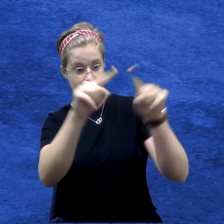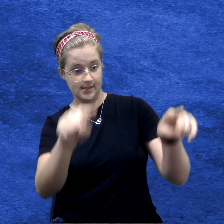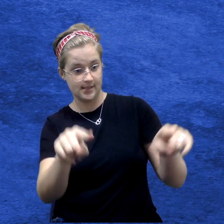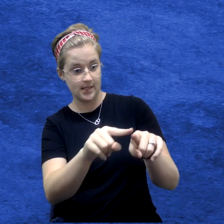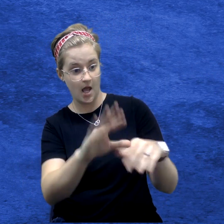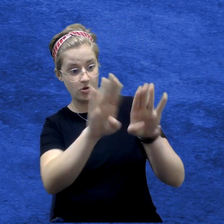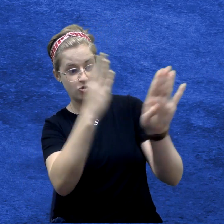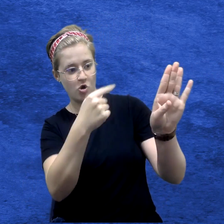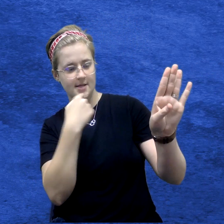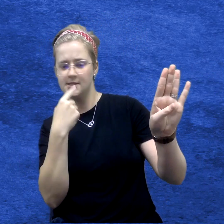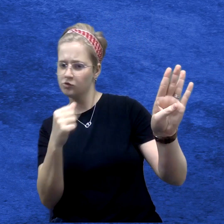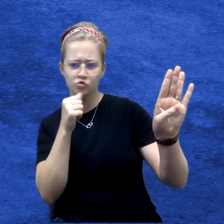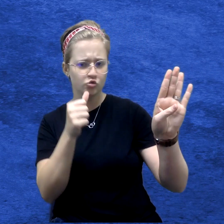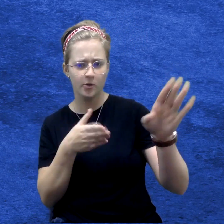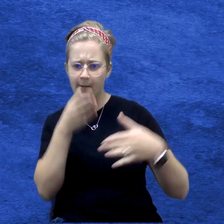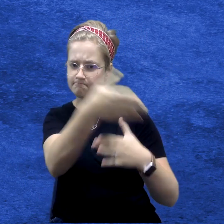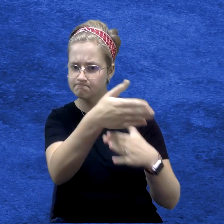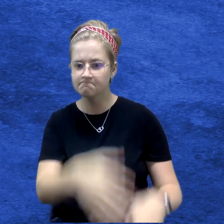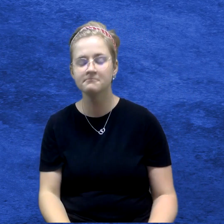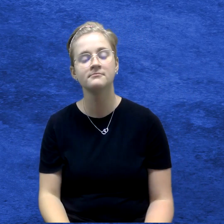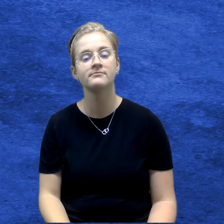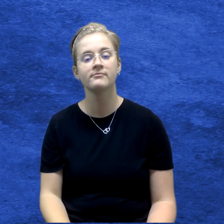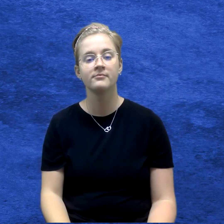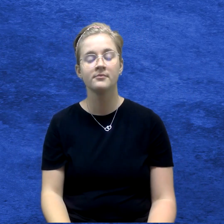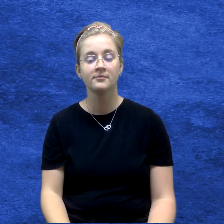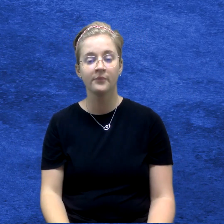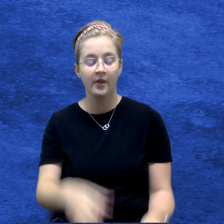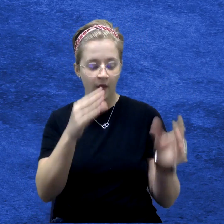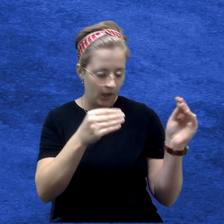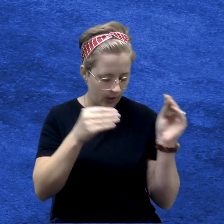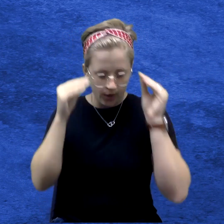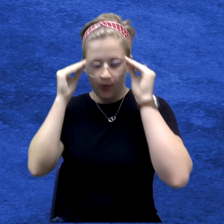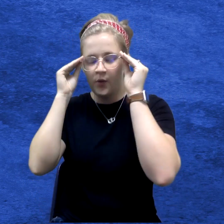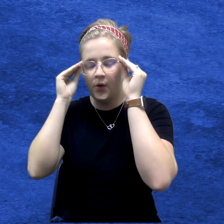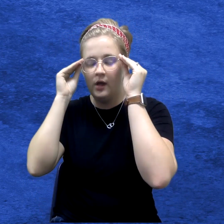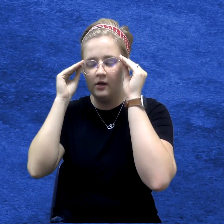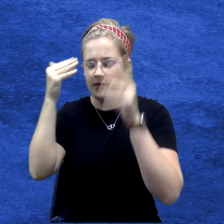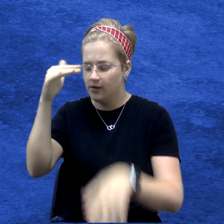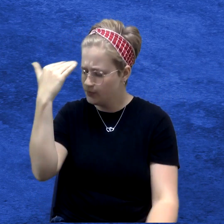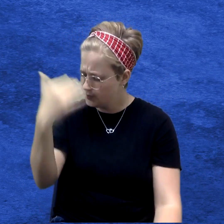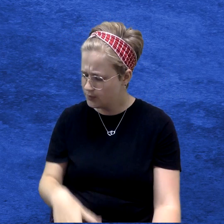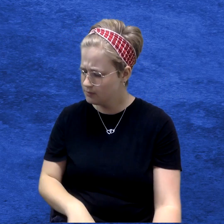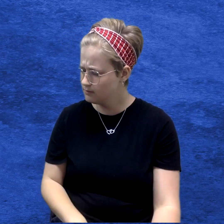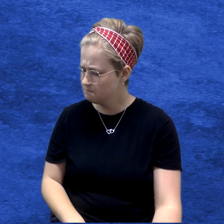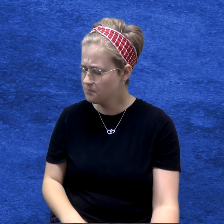Mavis replaced her eyeglasses. “Mercy! What do you think we should do?”